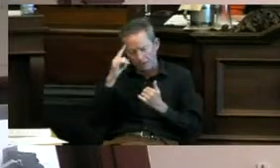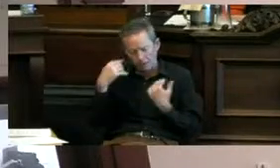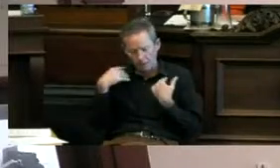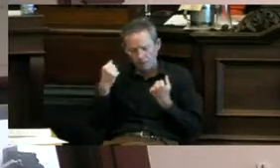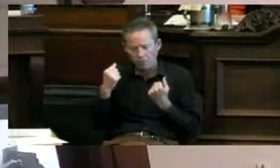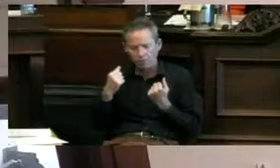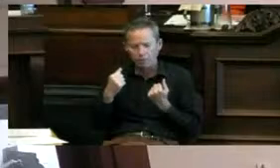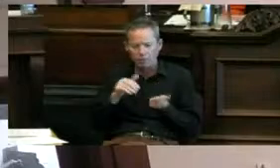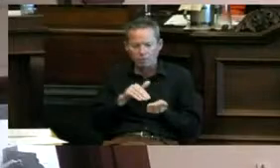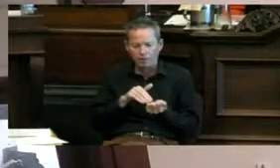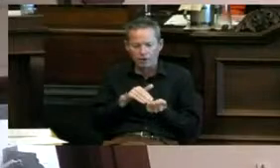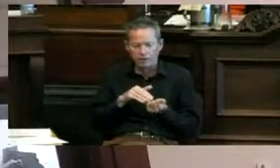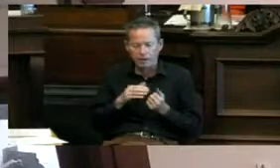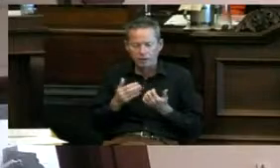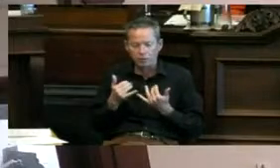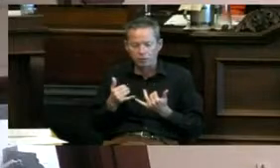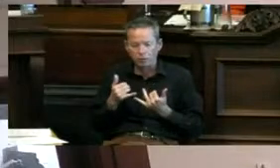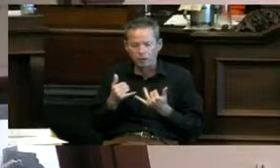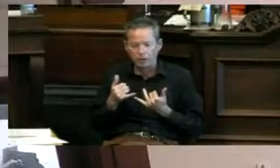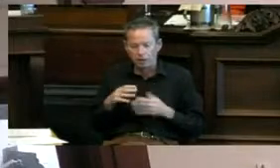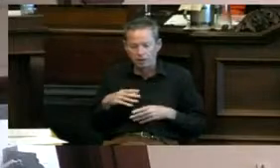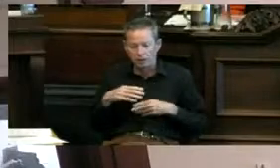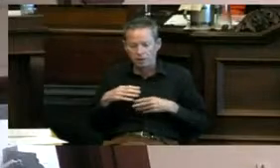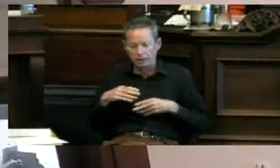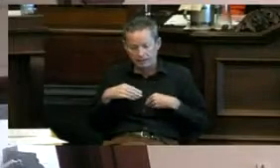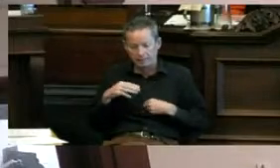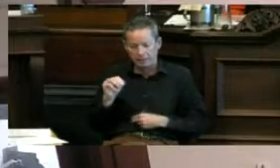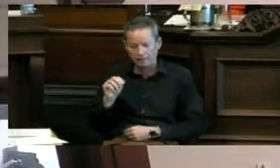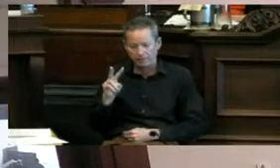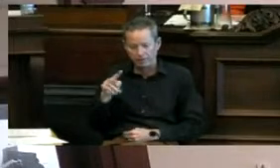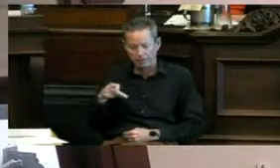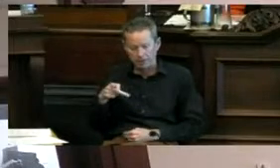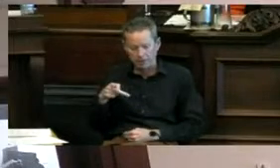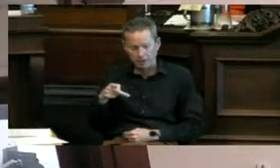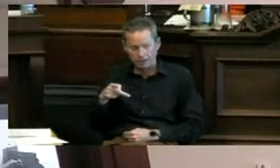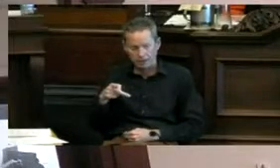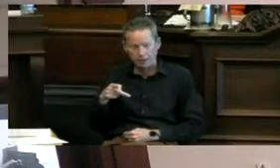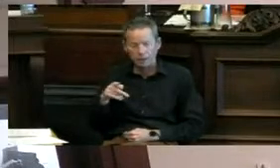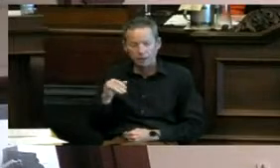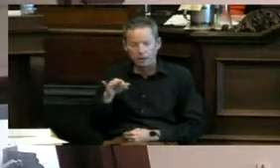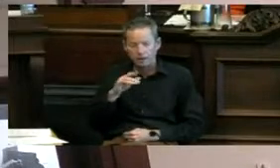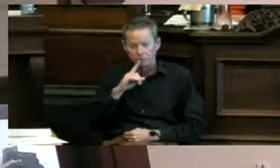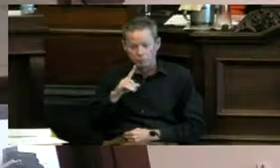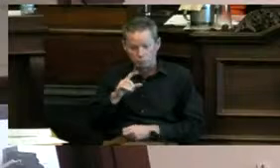list of providers that currently mental health providers that